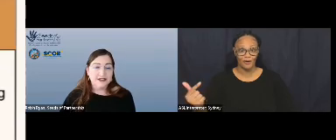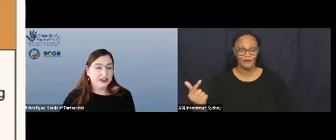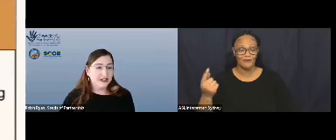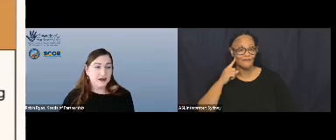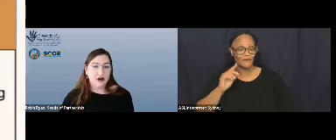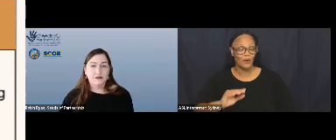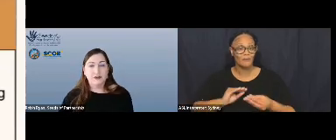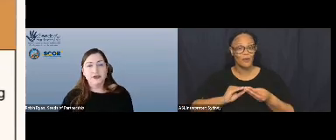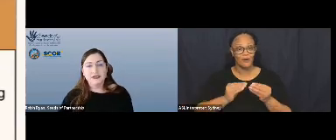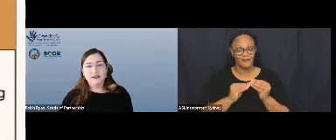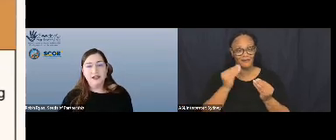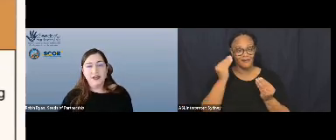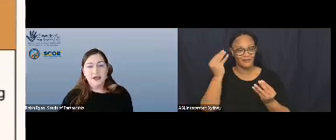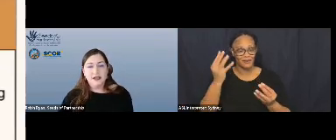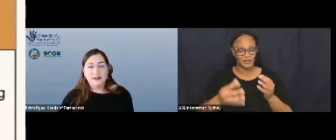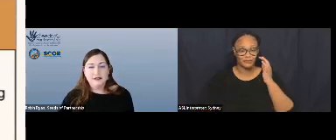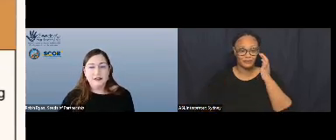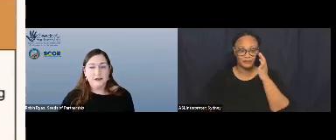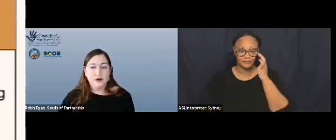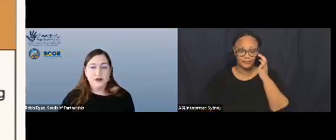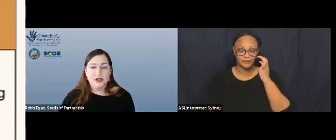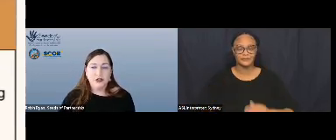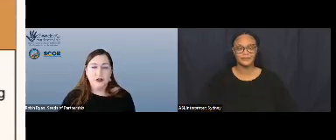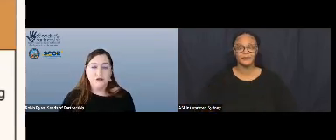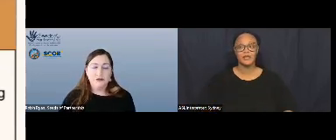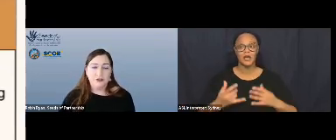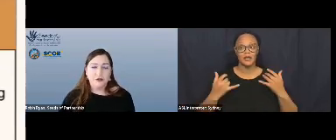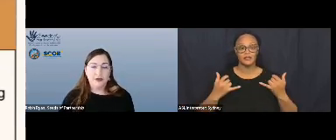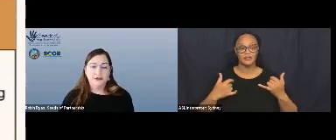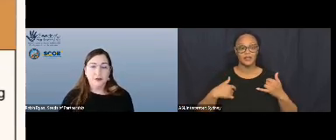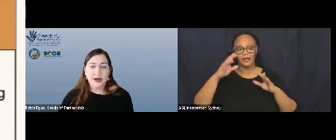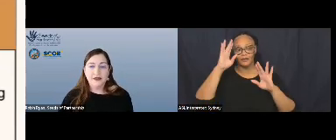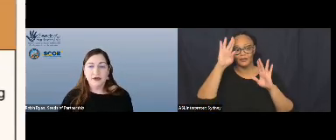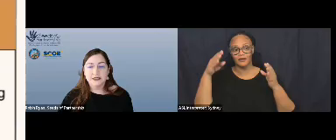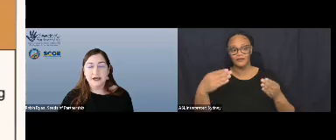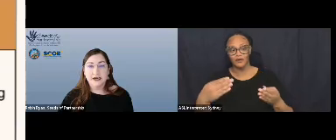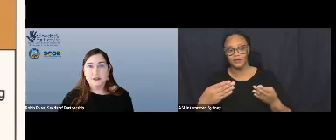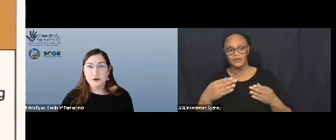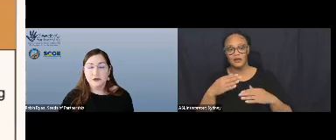session today, our focus is that we're going to share an overview of the pathways to high